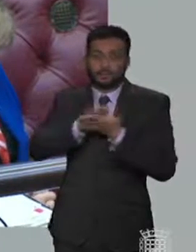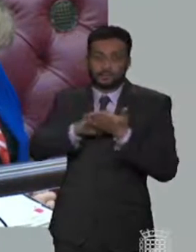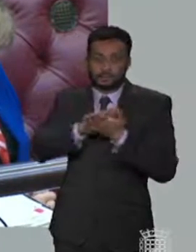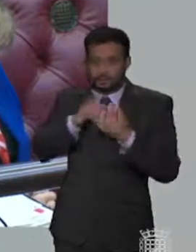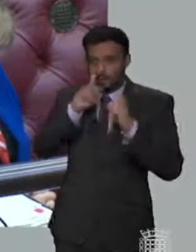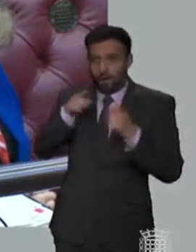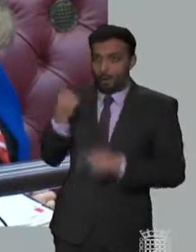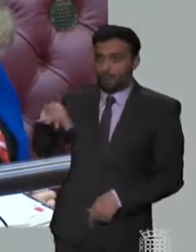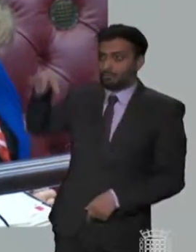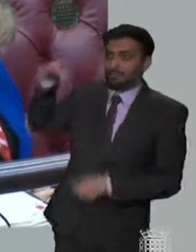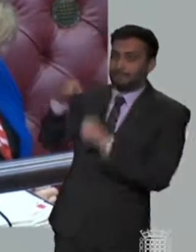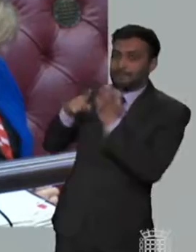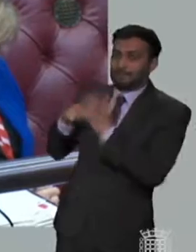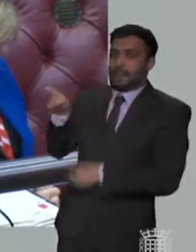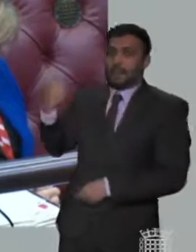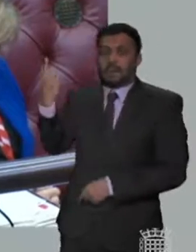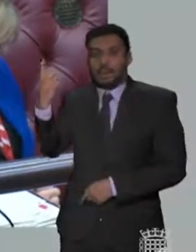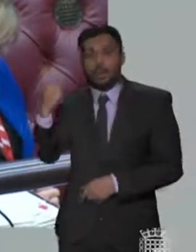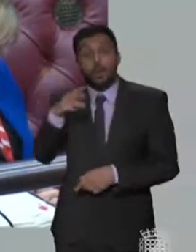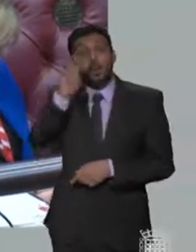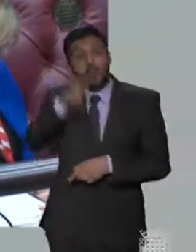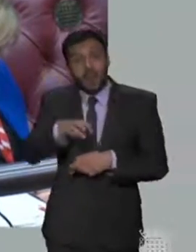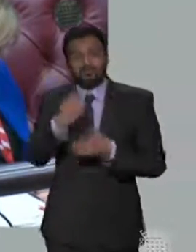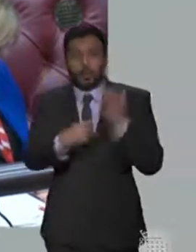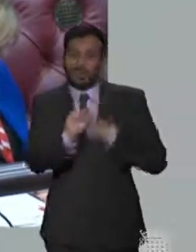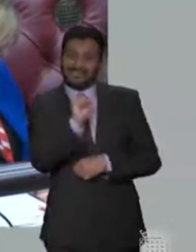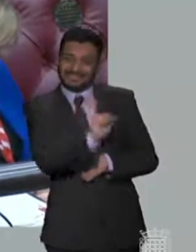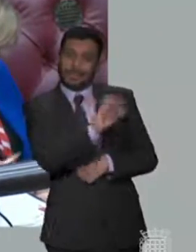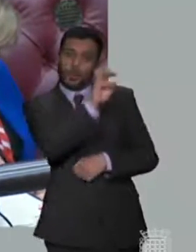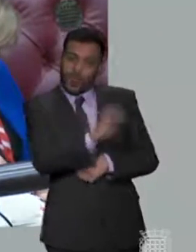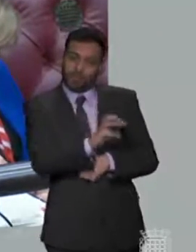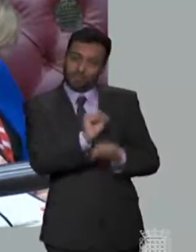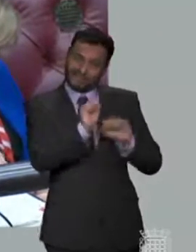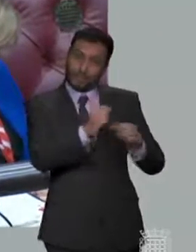official language in wales only and the bill provides for statutory recognition of bsl